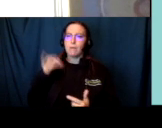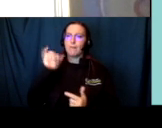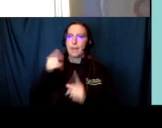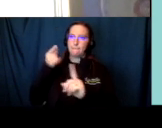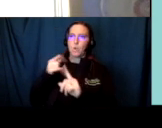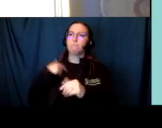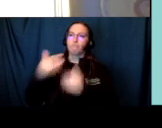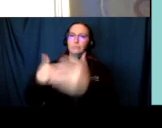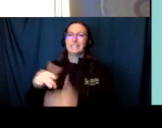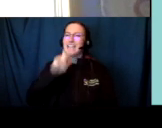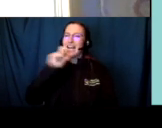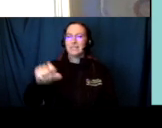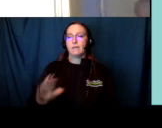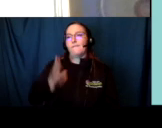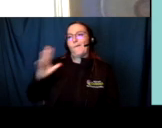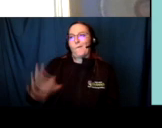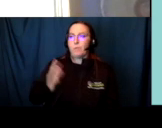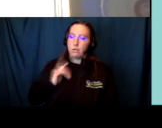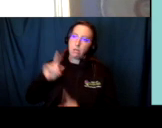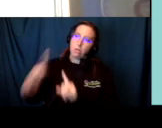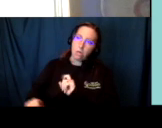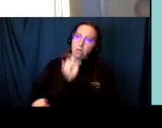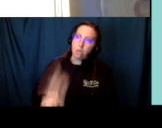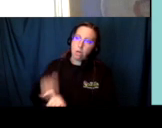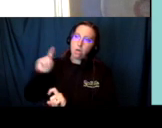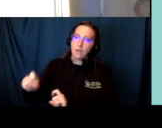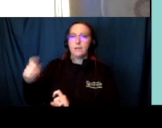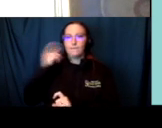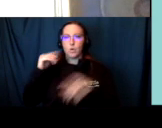formal task in order to keep moving up the hierarchy, is my point.